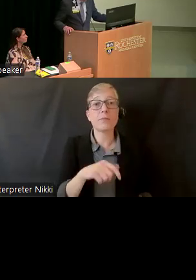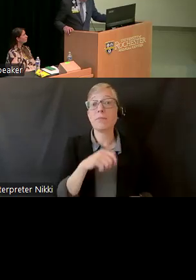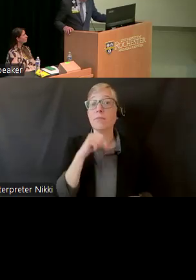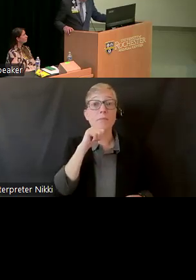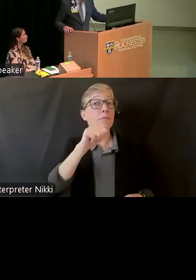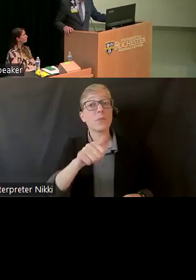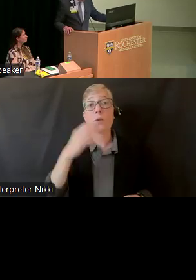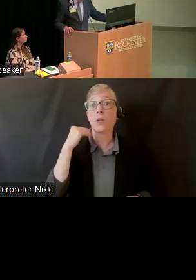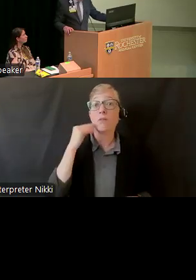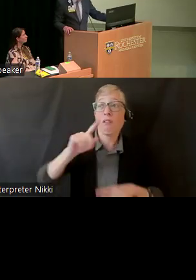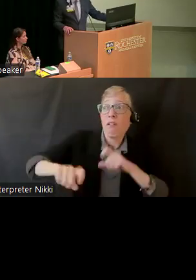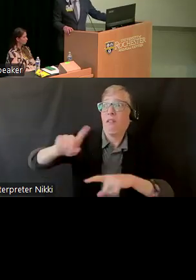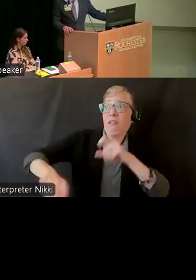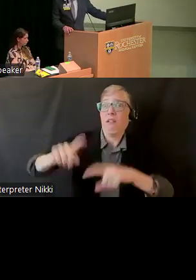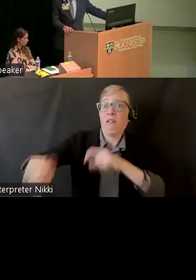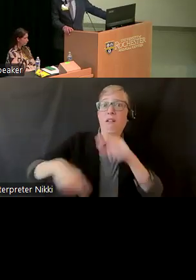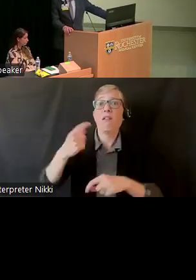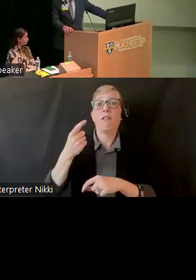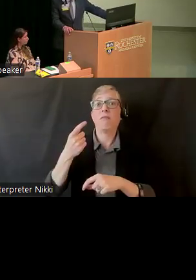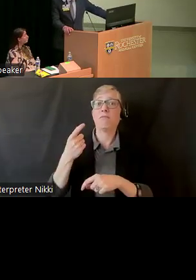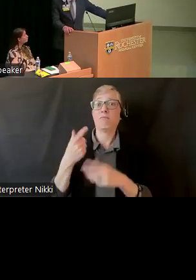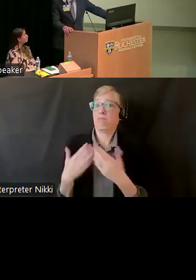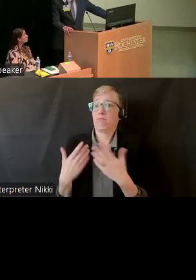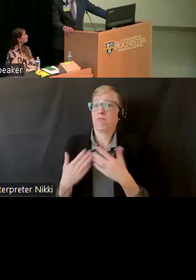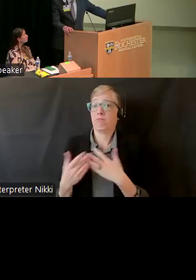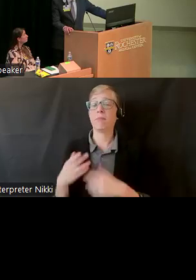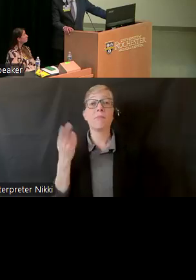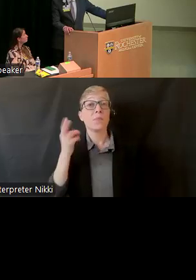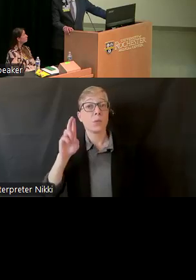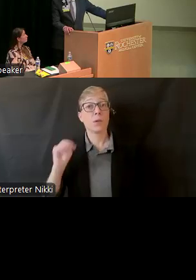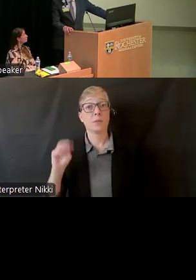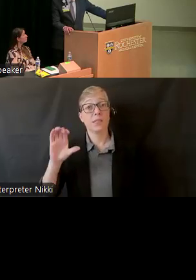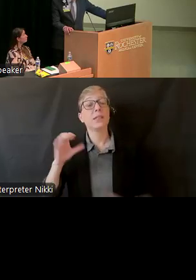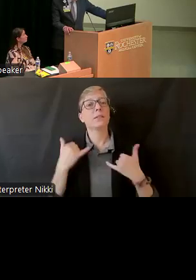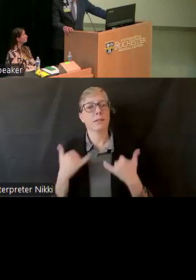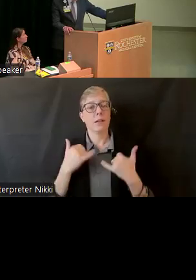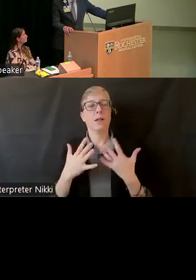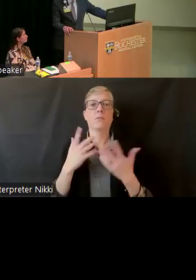the URMC credentiing process so URMC is now an affirmative part of dstigmatizing mental health